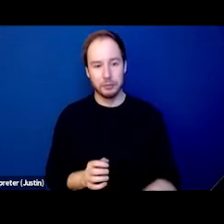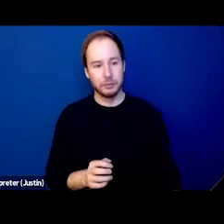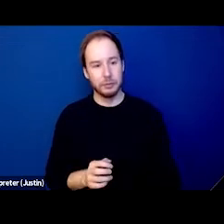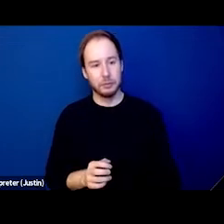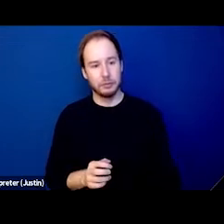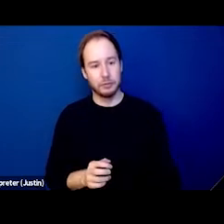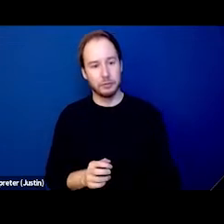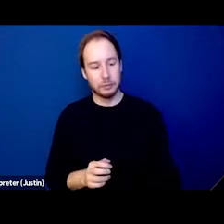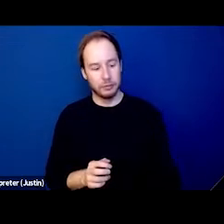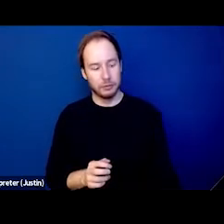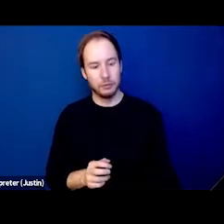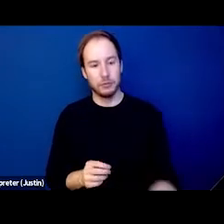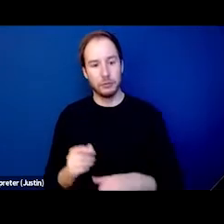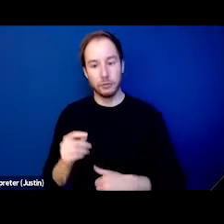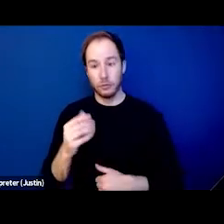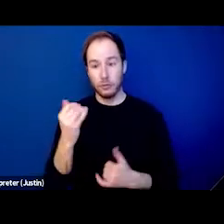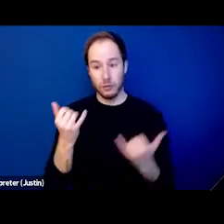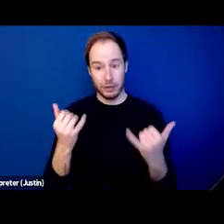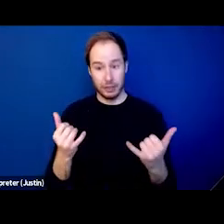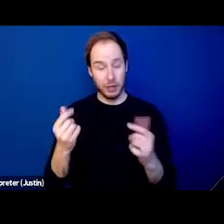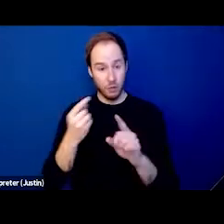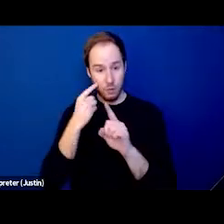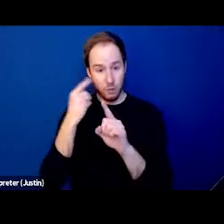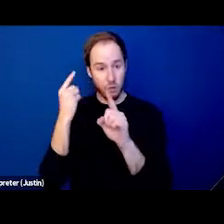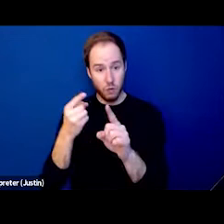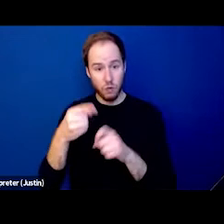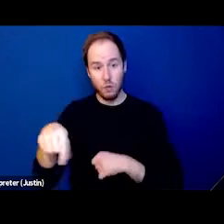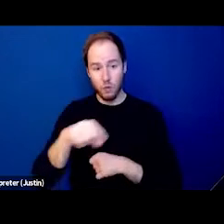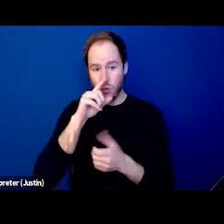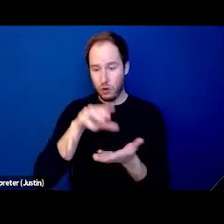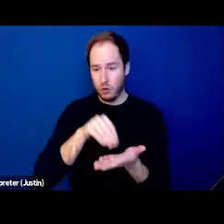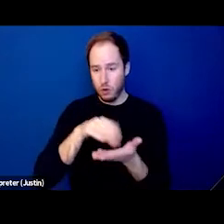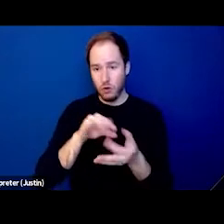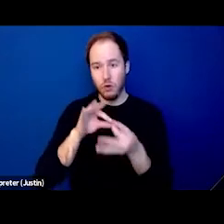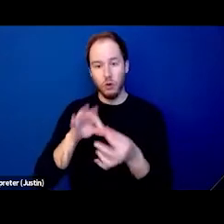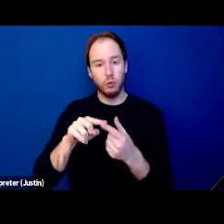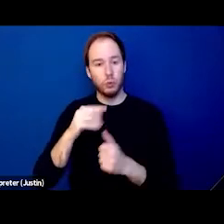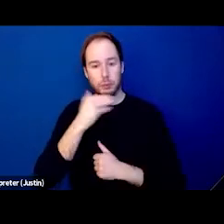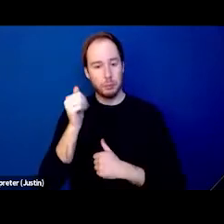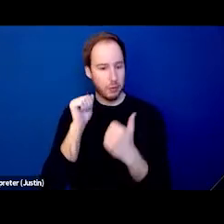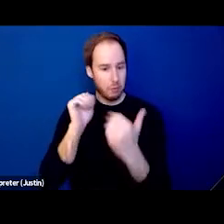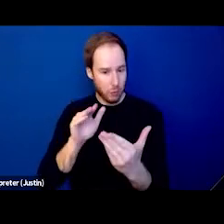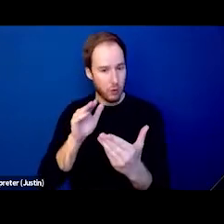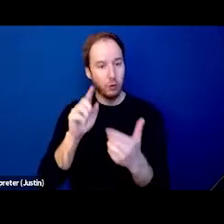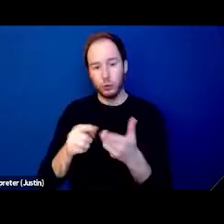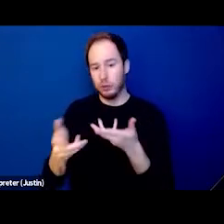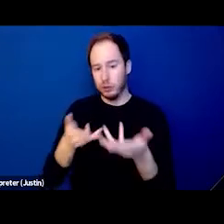So the purposes and objectives today, it is our intention that you'll learn a little bit more about best practices for engaging and working with